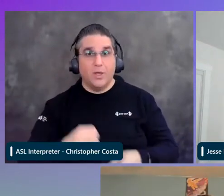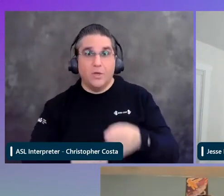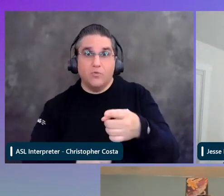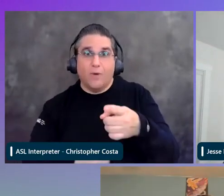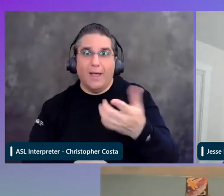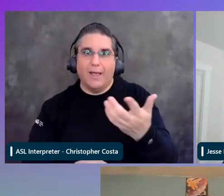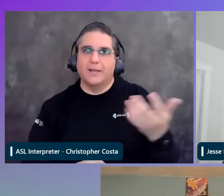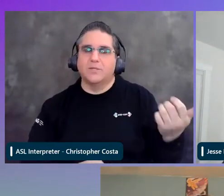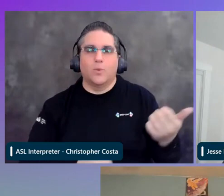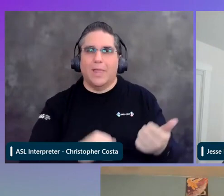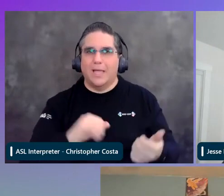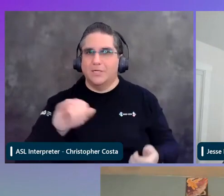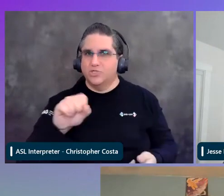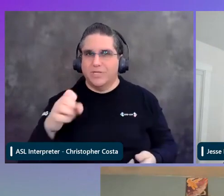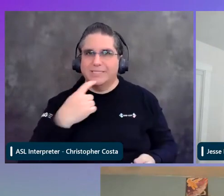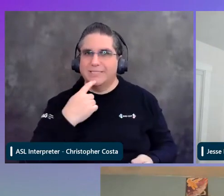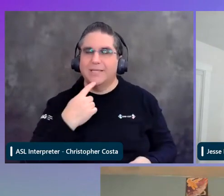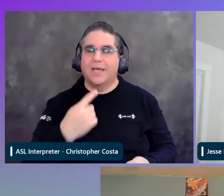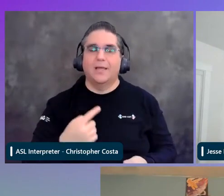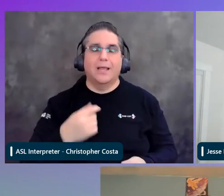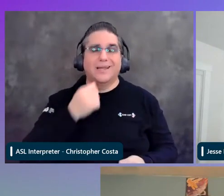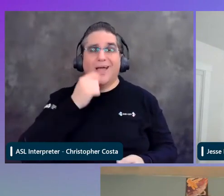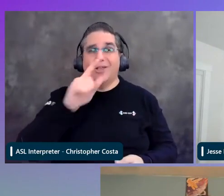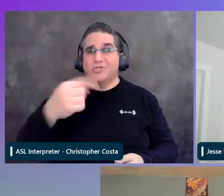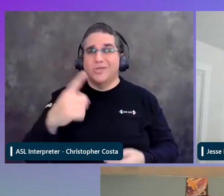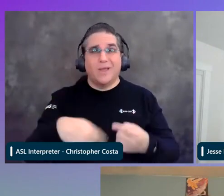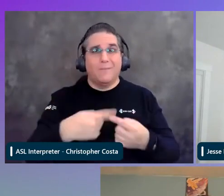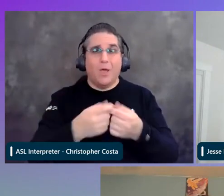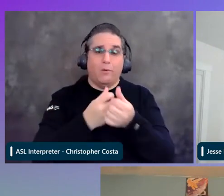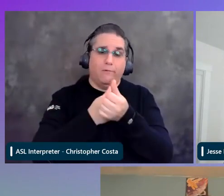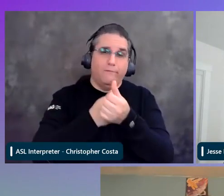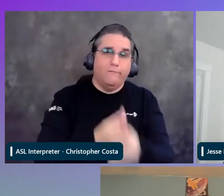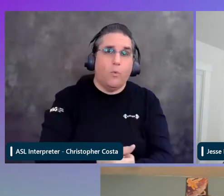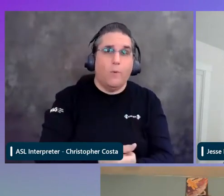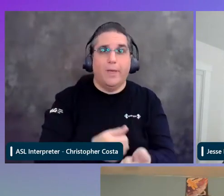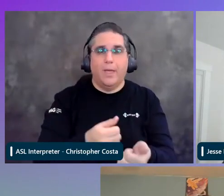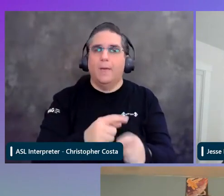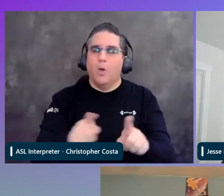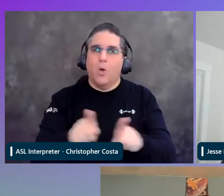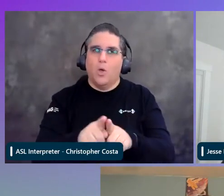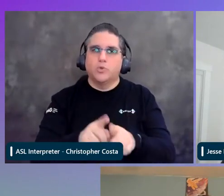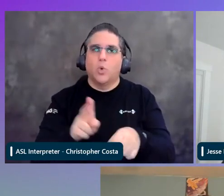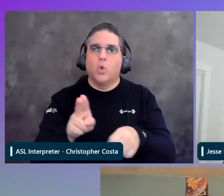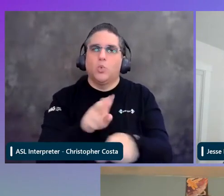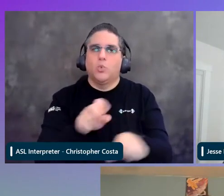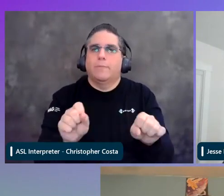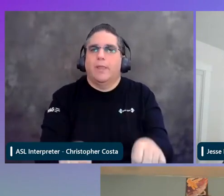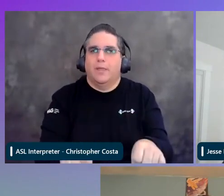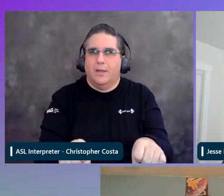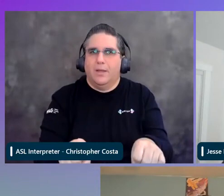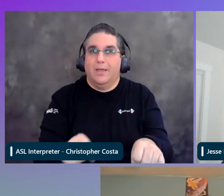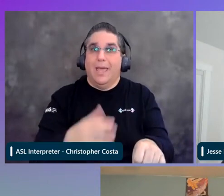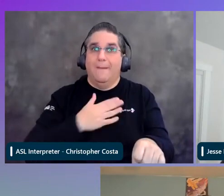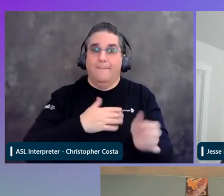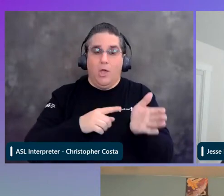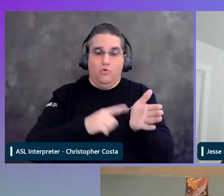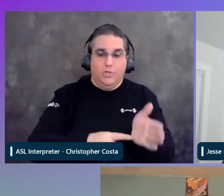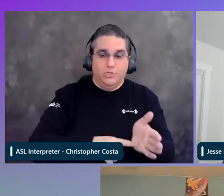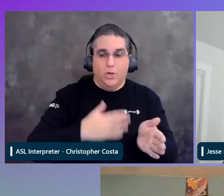just said. It's not just about, you know, conformance. It could be about usability. It could be what you found internally in